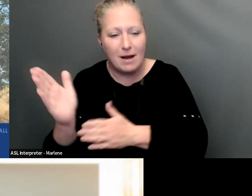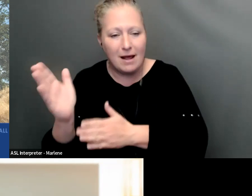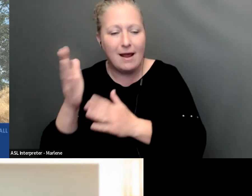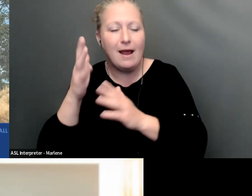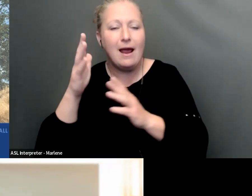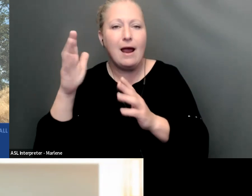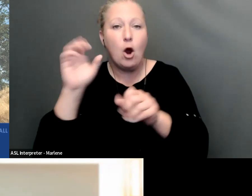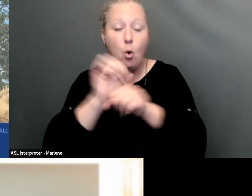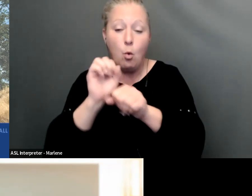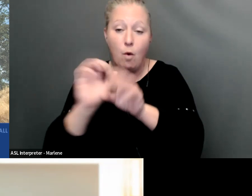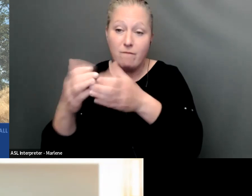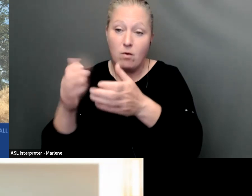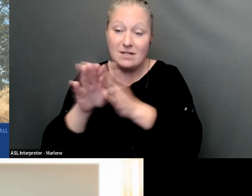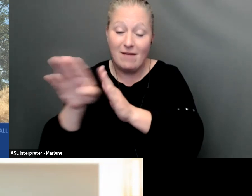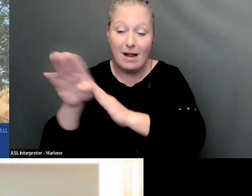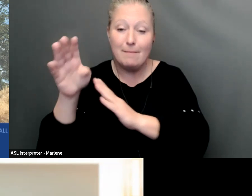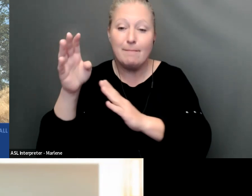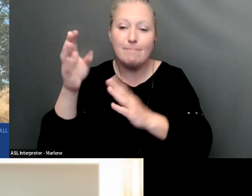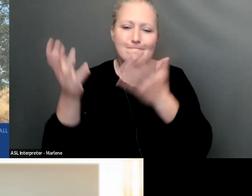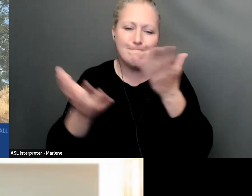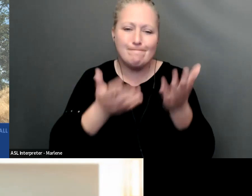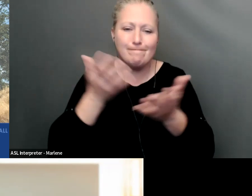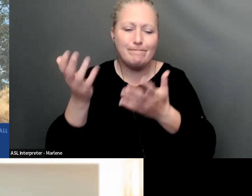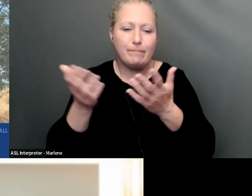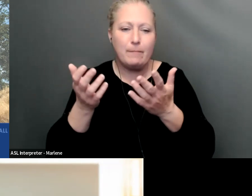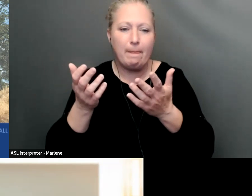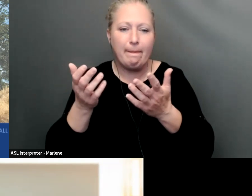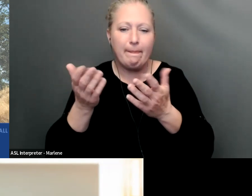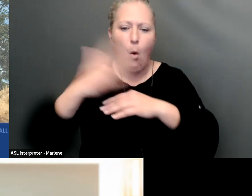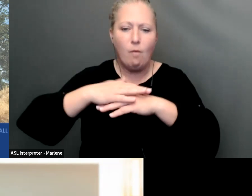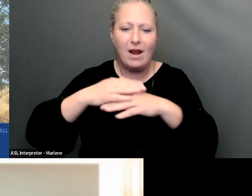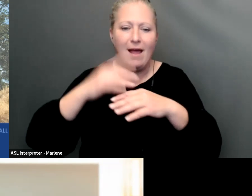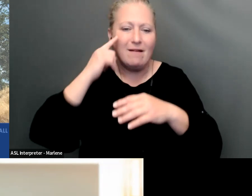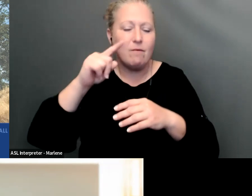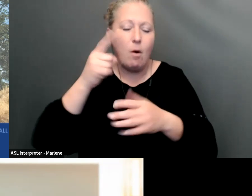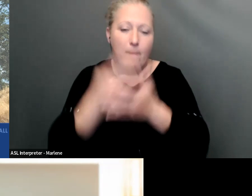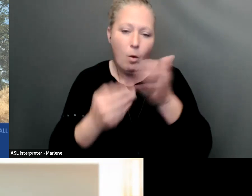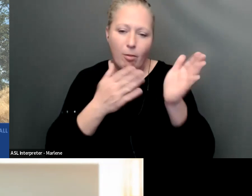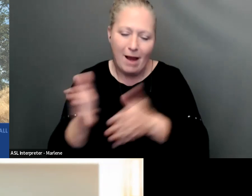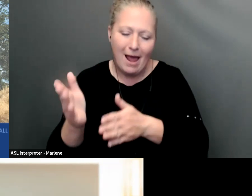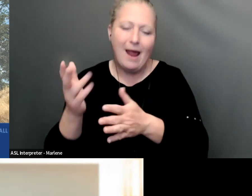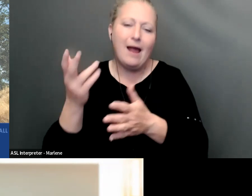Workforce Development is such a you know overlay for both of those plans. So this is where this